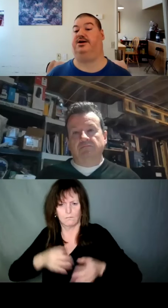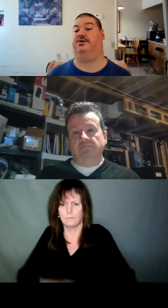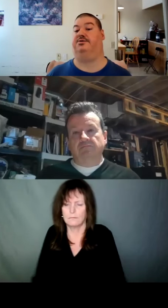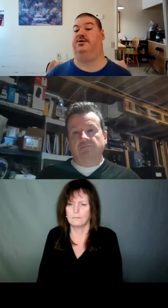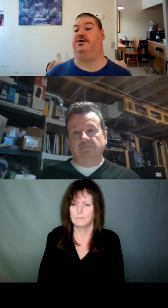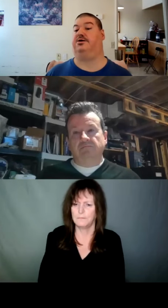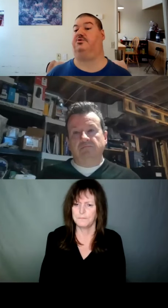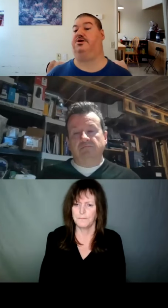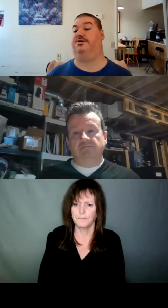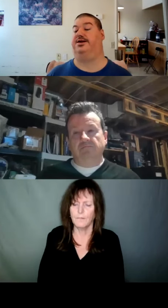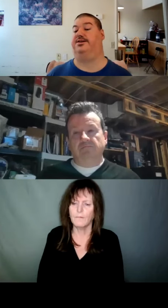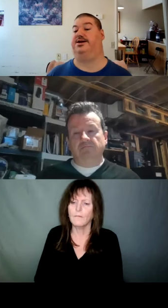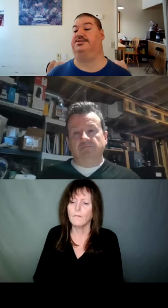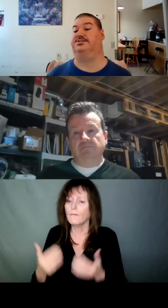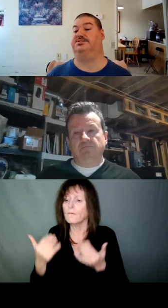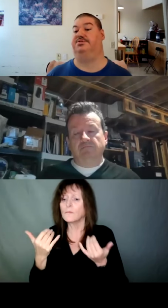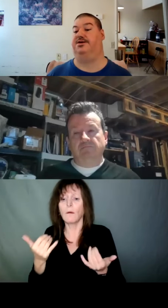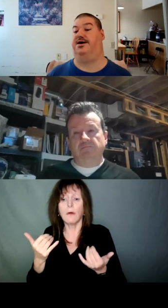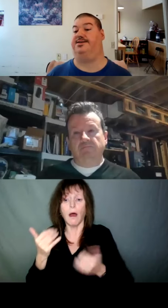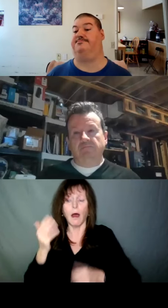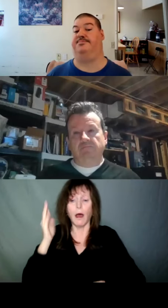possibility for one's own life . I presented today is Tim